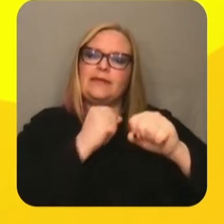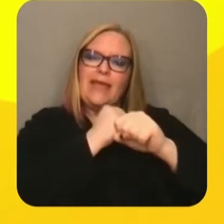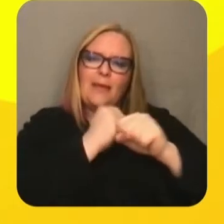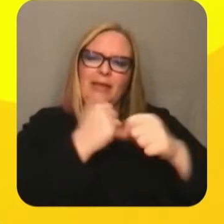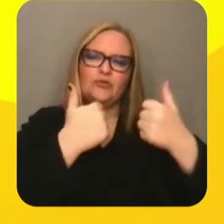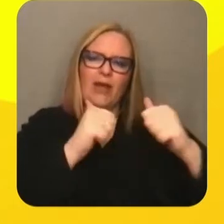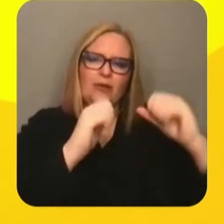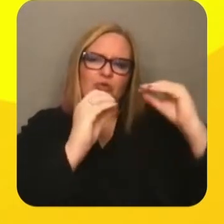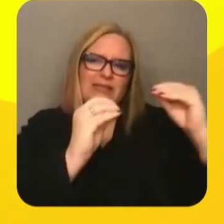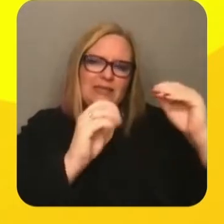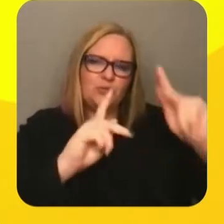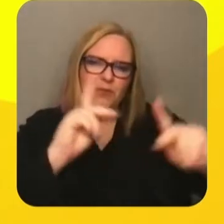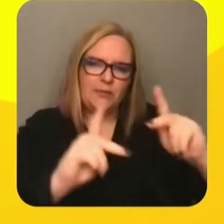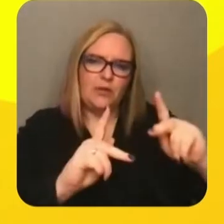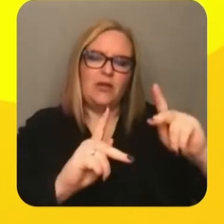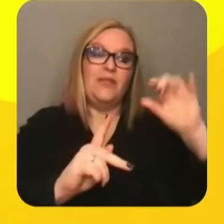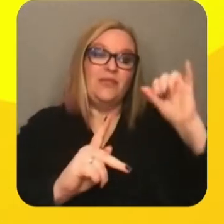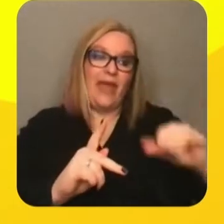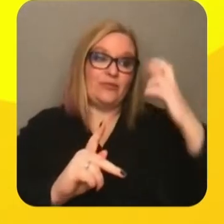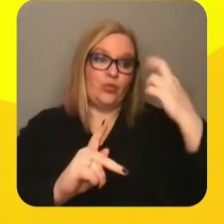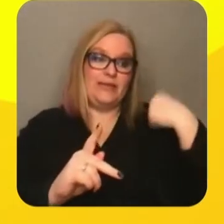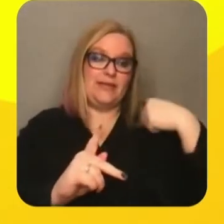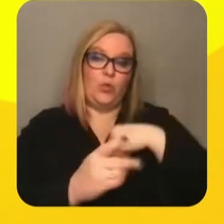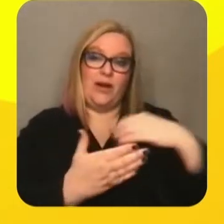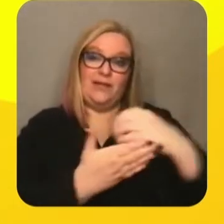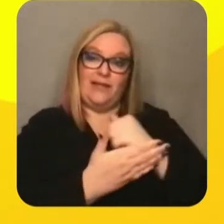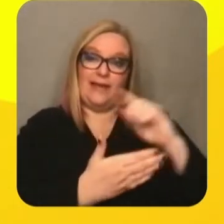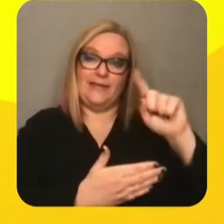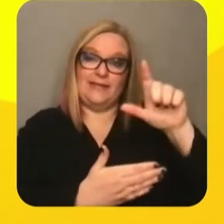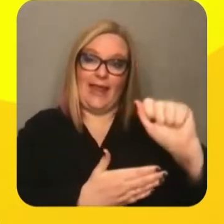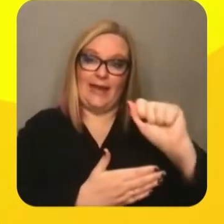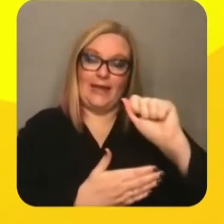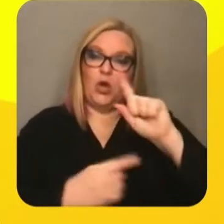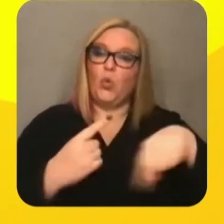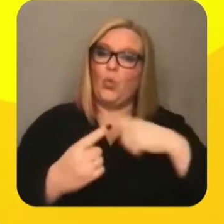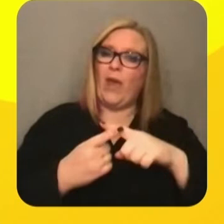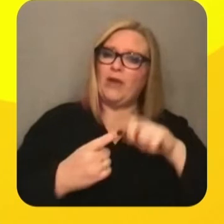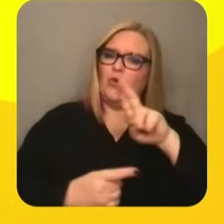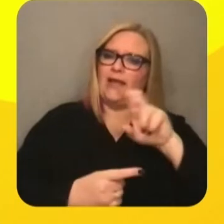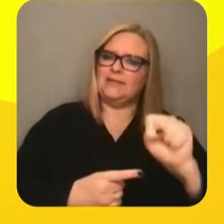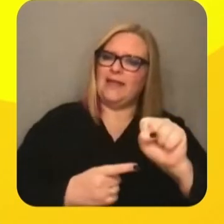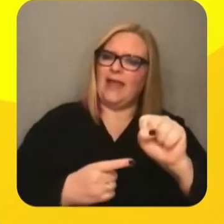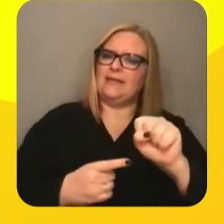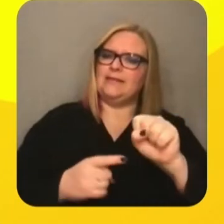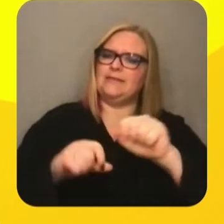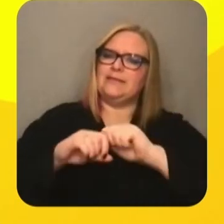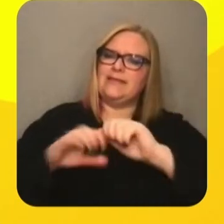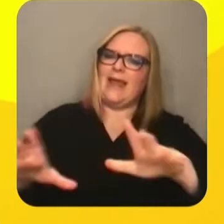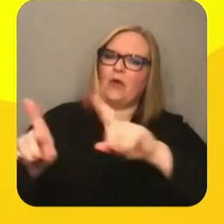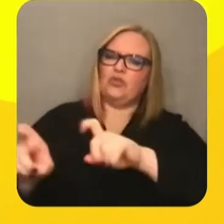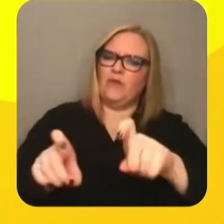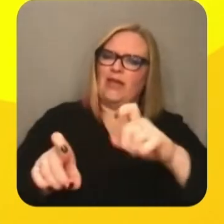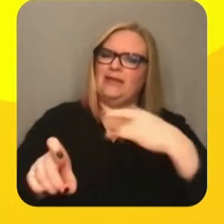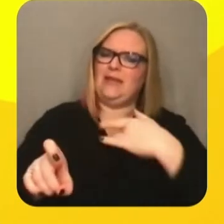This is why we're capturing it, because in the United States, usually when you get a self-ID survey. You fill it out because you're kind of you grew up in the United States like being yes,